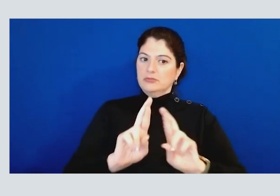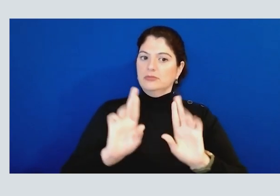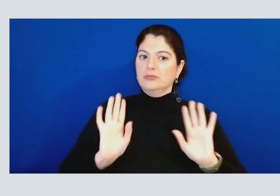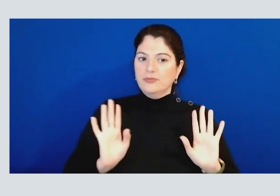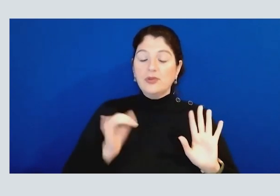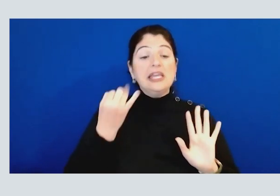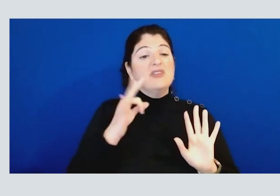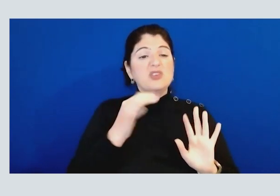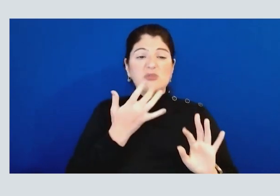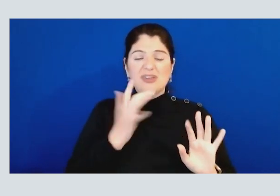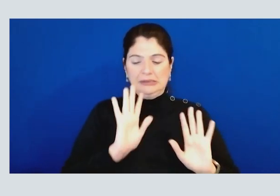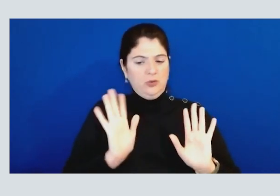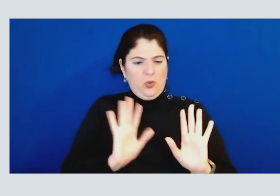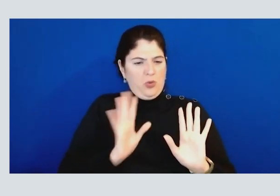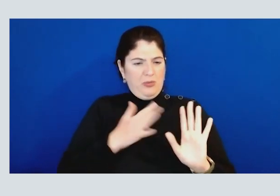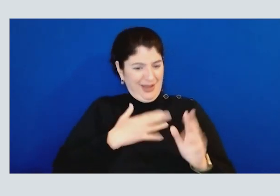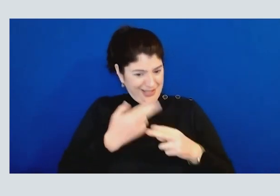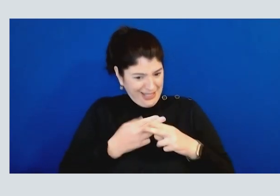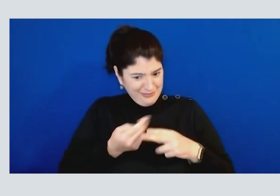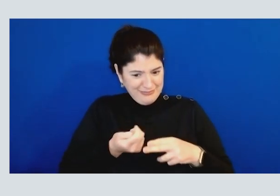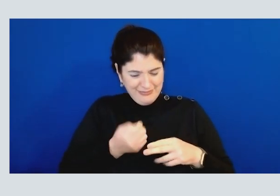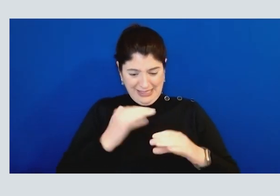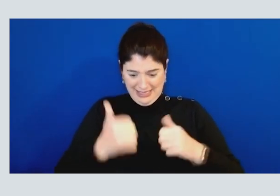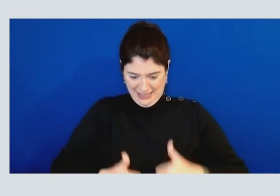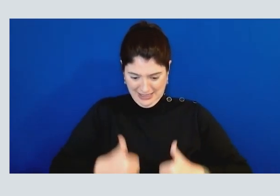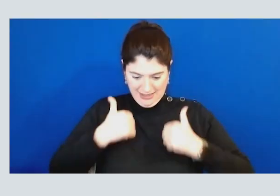you can also choose that option as well.